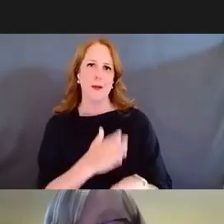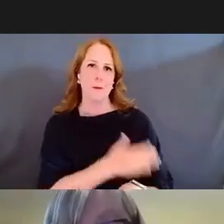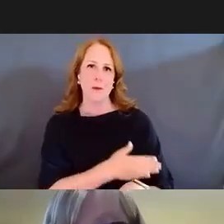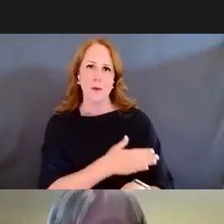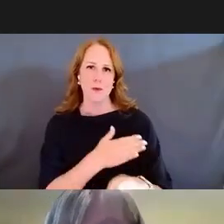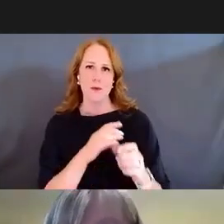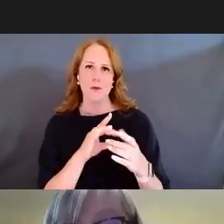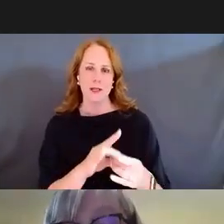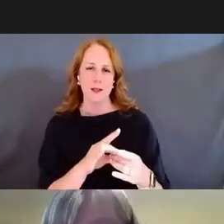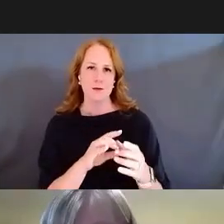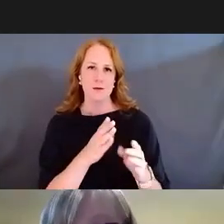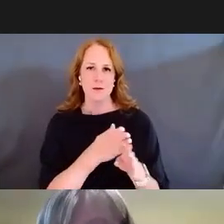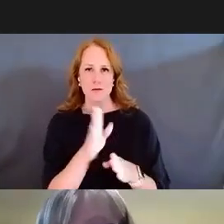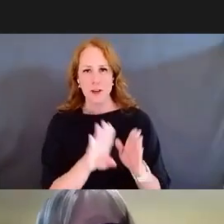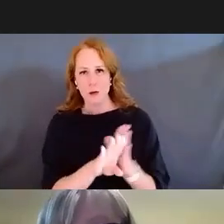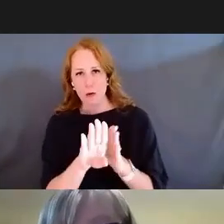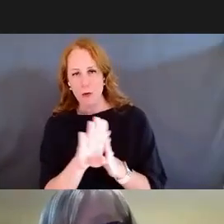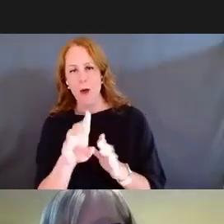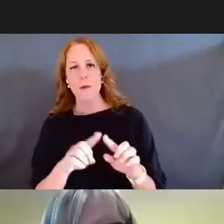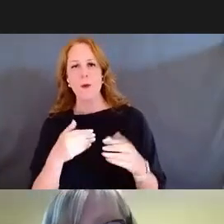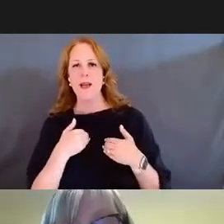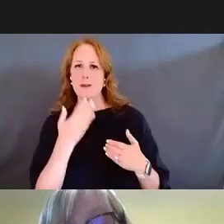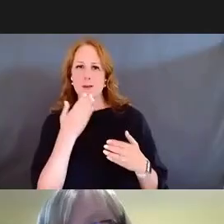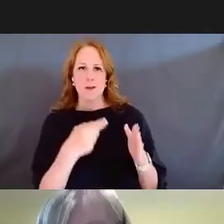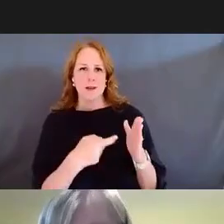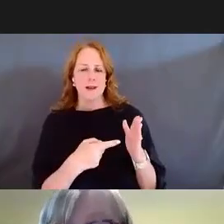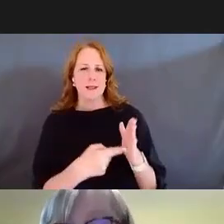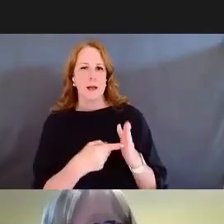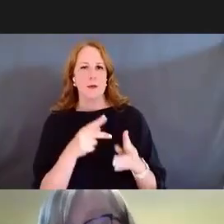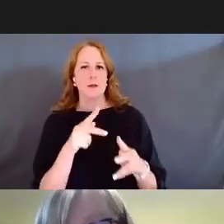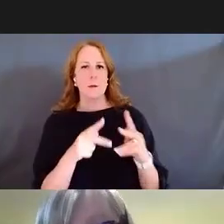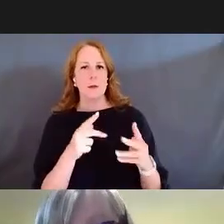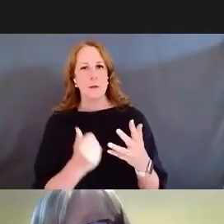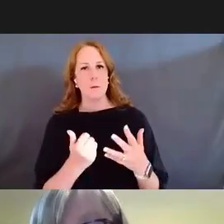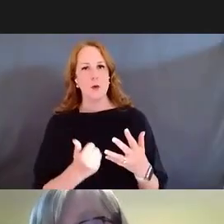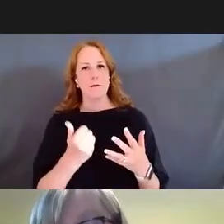growth, but we do have some great examples of people moving within these supplier organizations